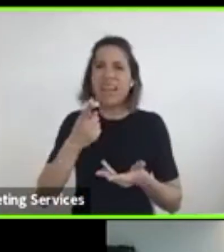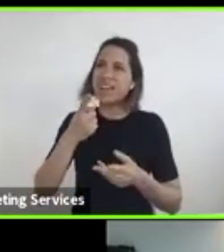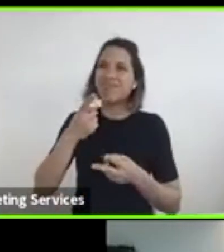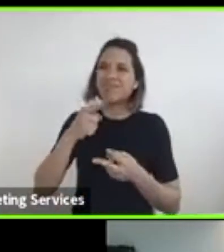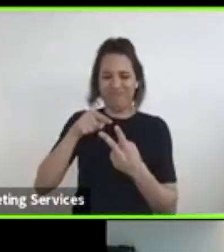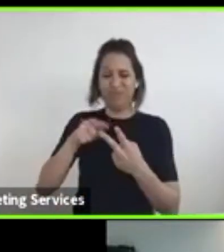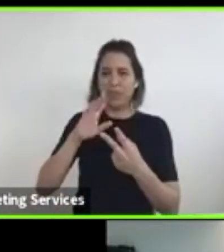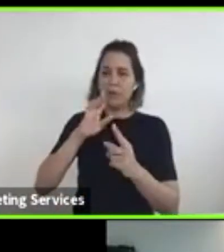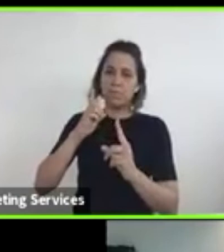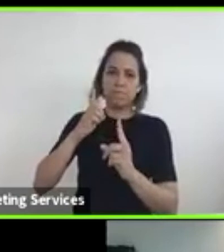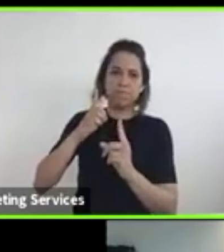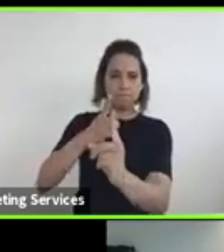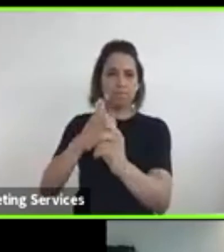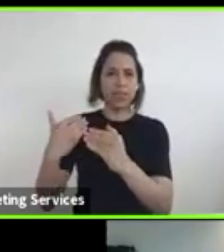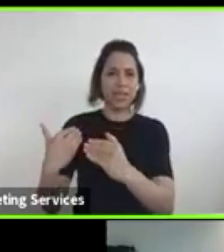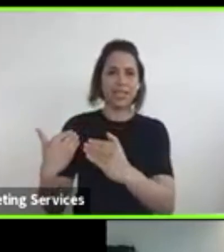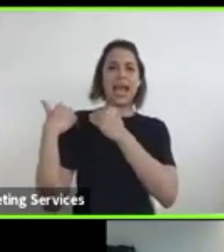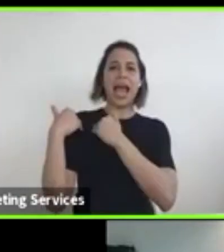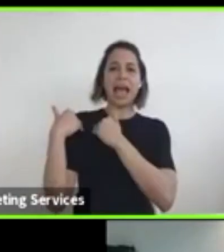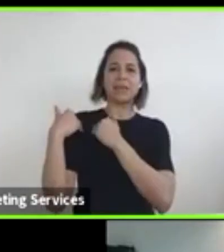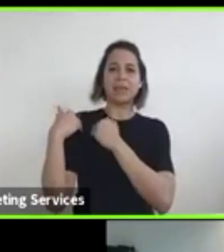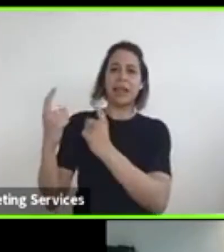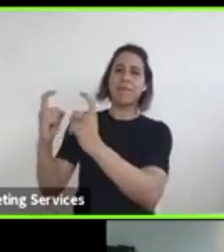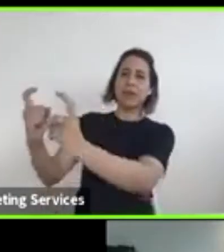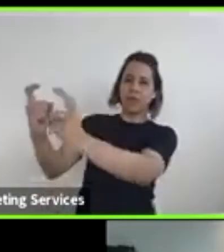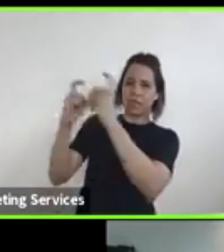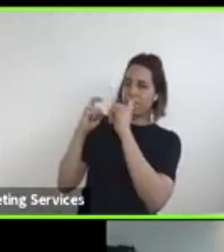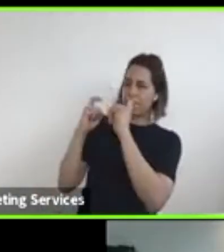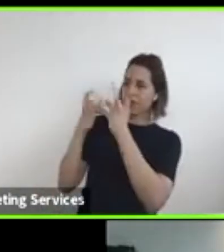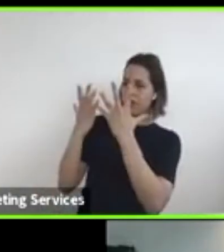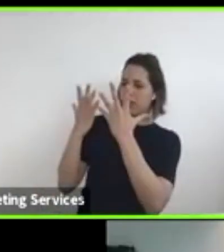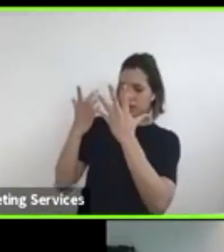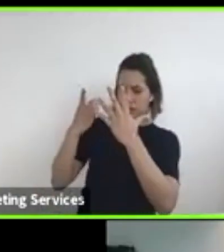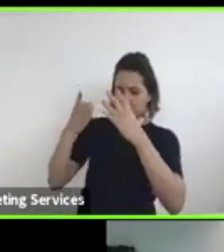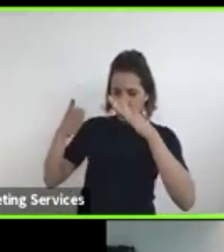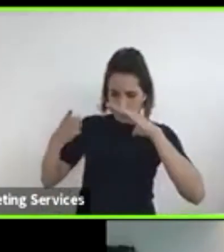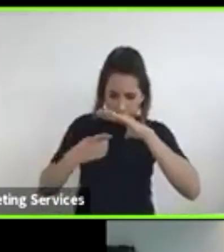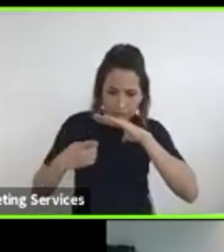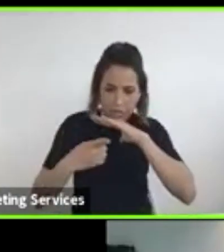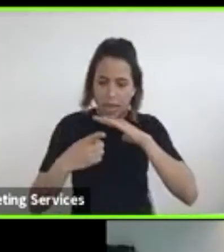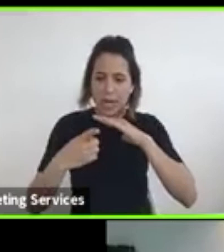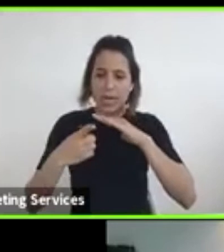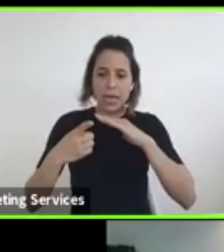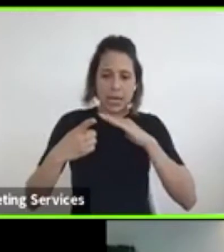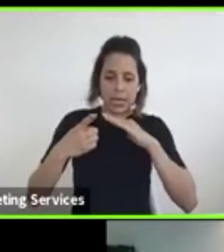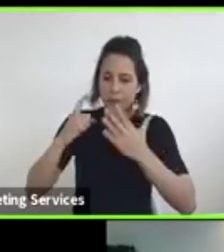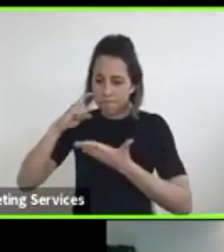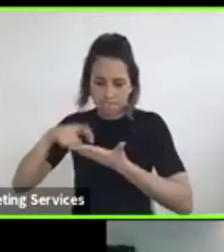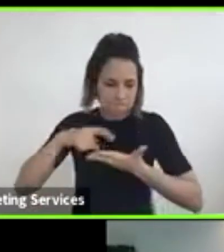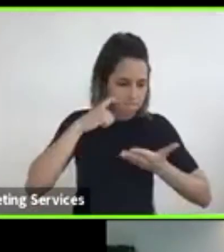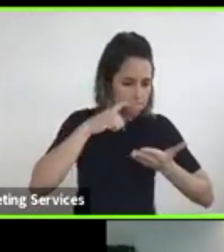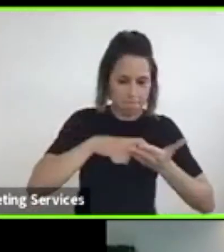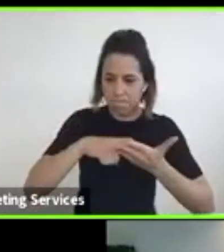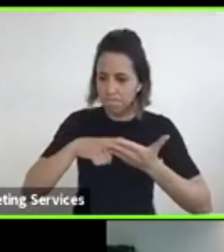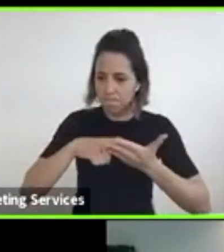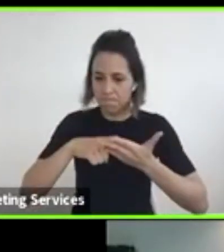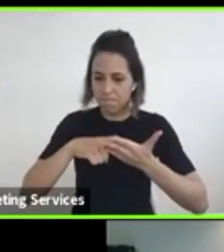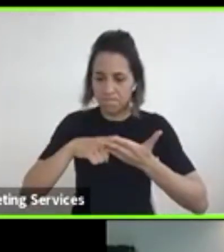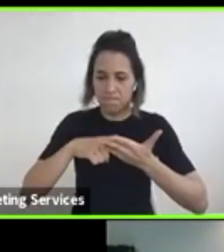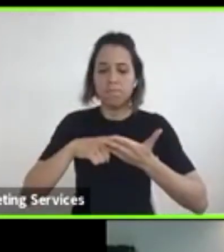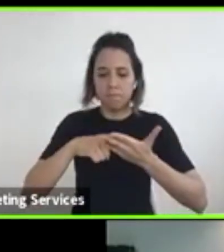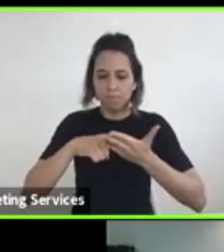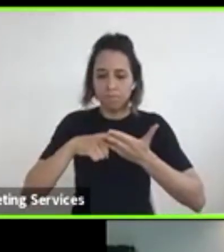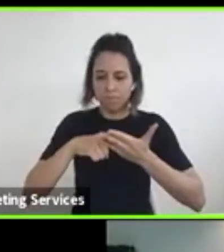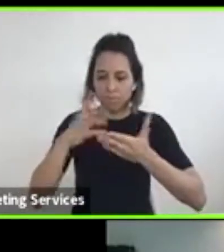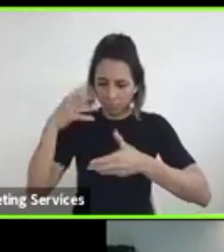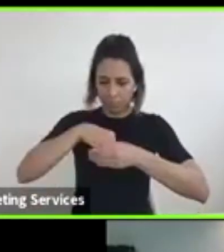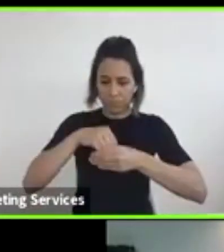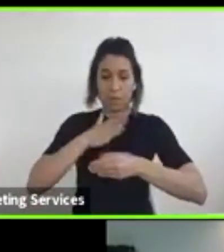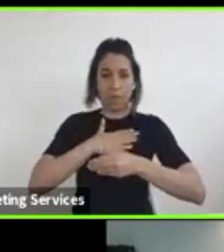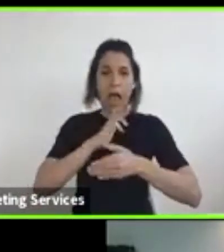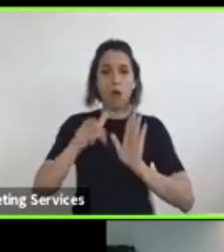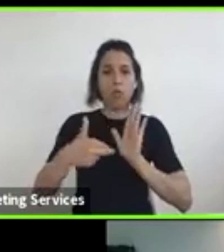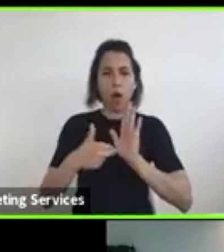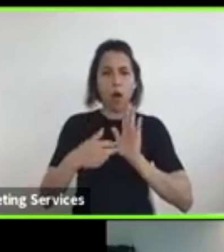NAVIGATING, AND EXERCISING. BOTH IN MY ROLE, BUT, ALSO, AS AN